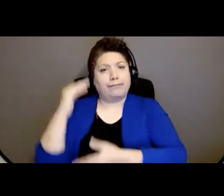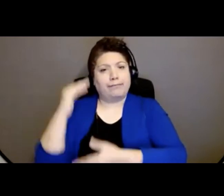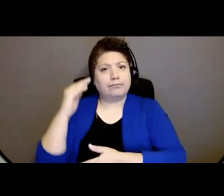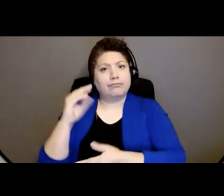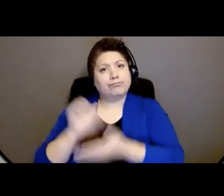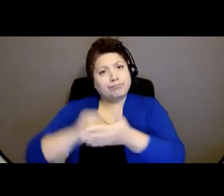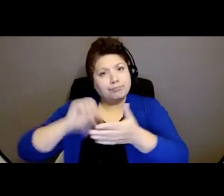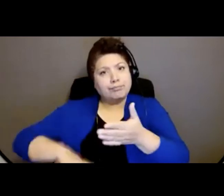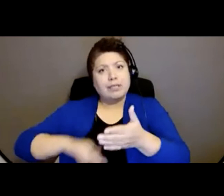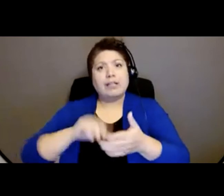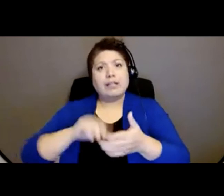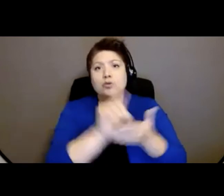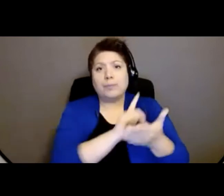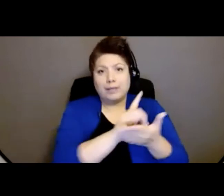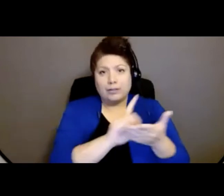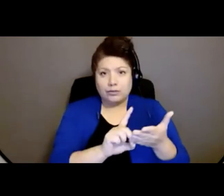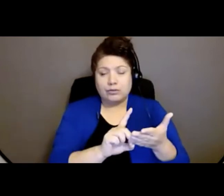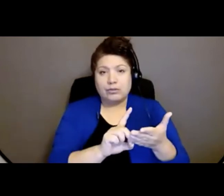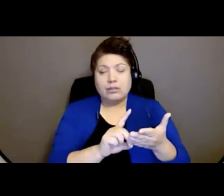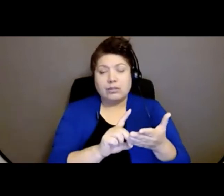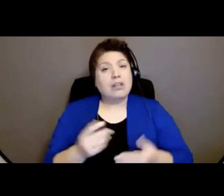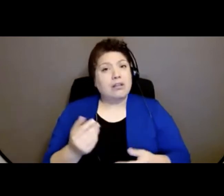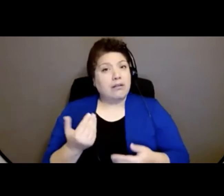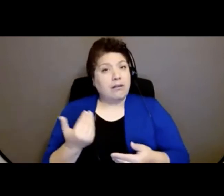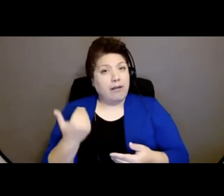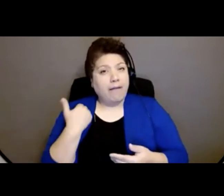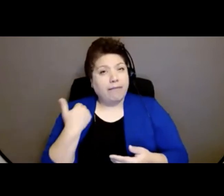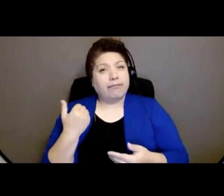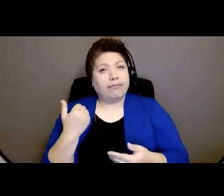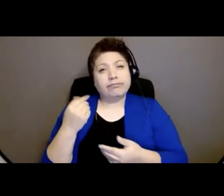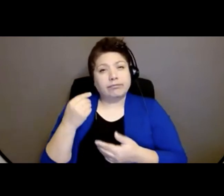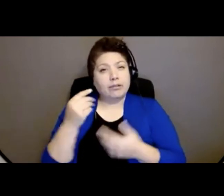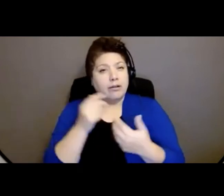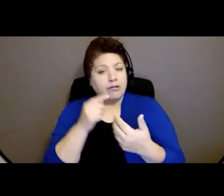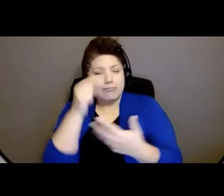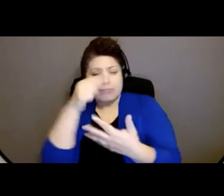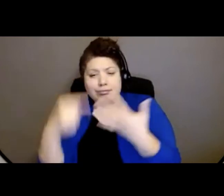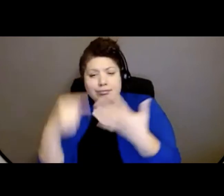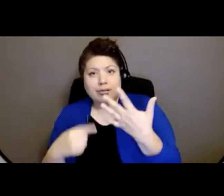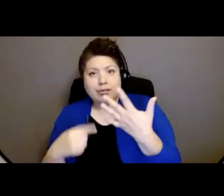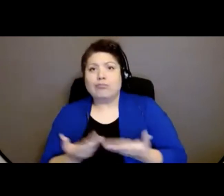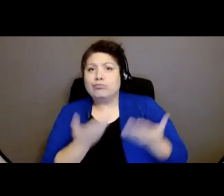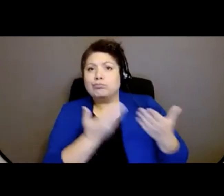SO, THERE ARE THOSE KINDS OF THINGS THAT MAKE YOUR OPPORTUNITIES EQUAL TO OTHERS.